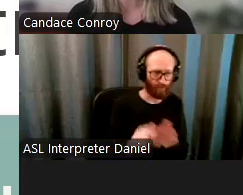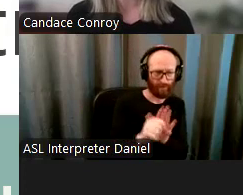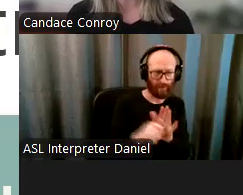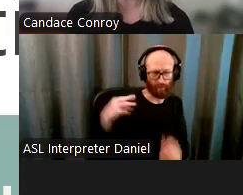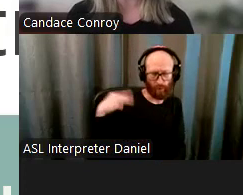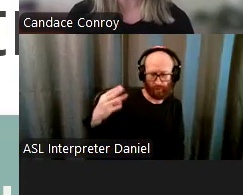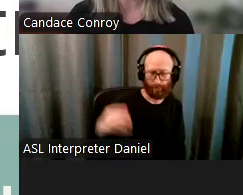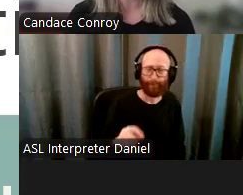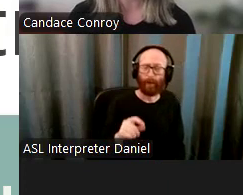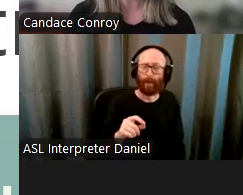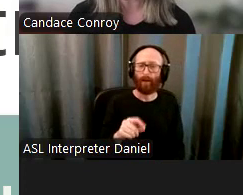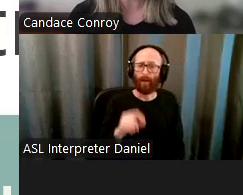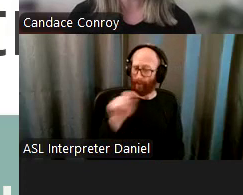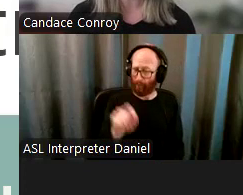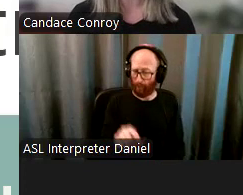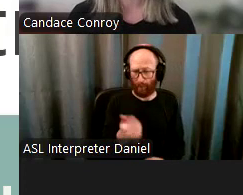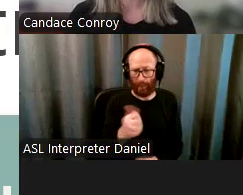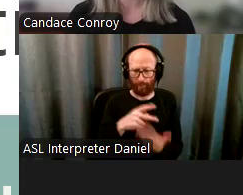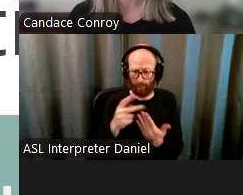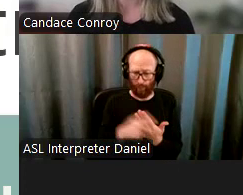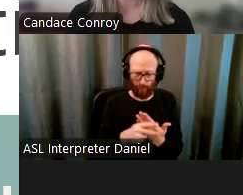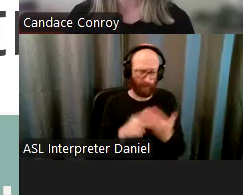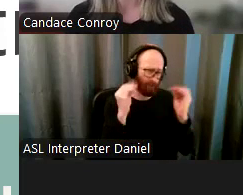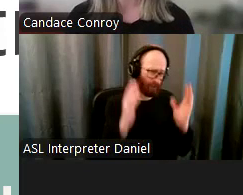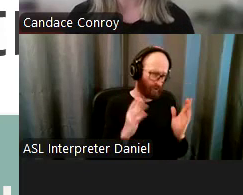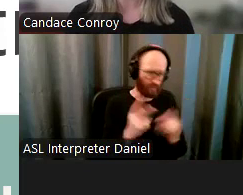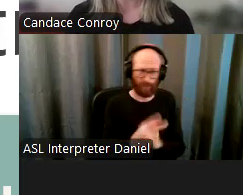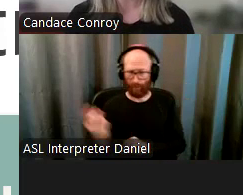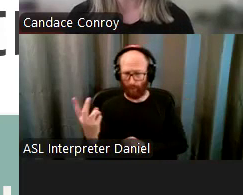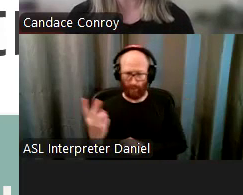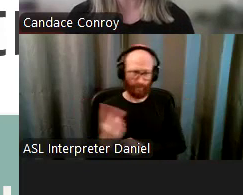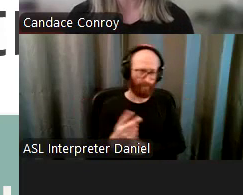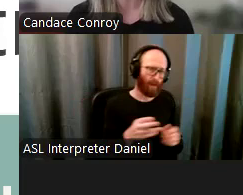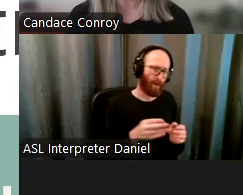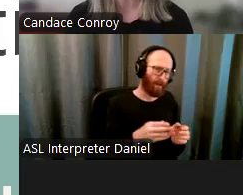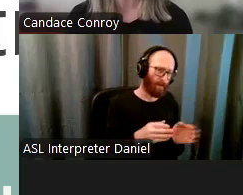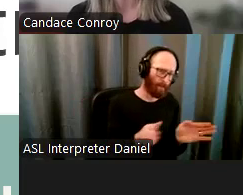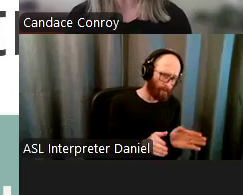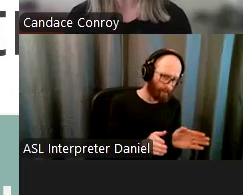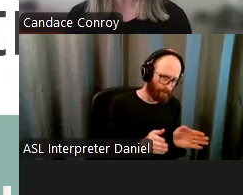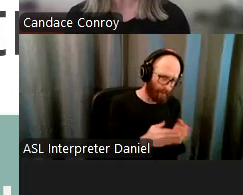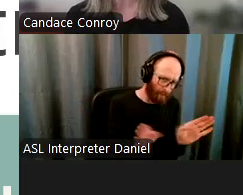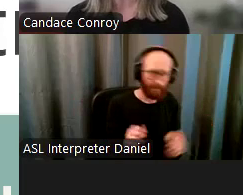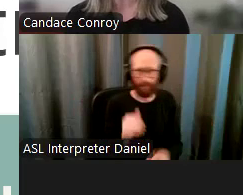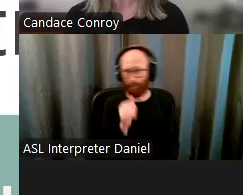or program K-12, private, public, tribal compact can access all of these resources,